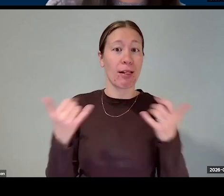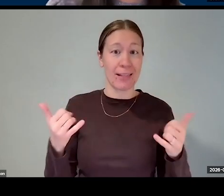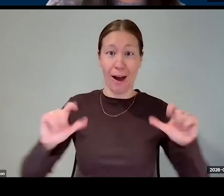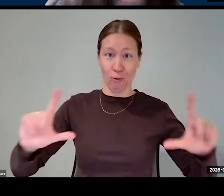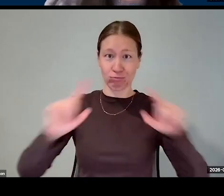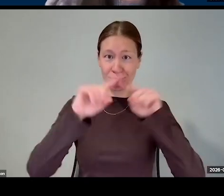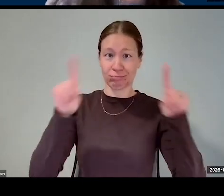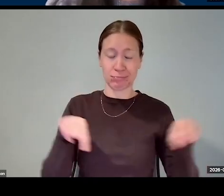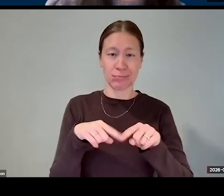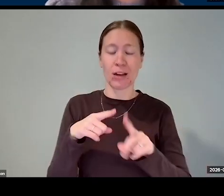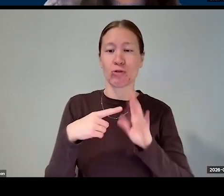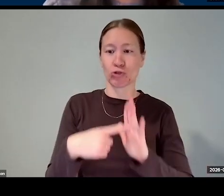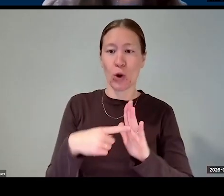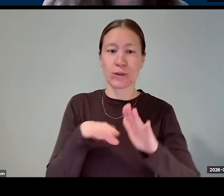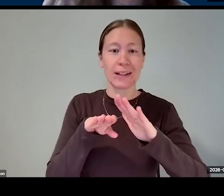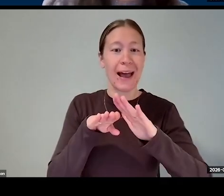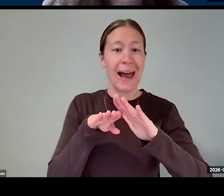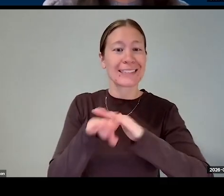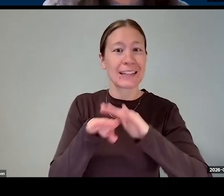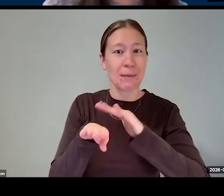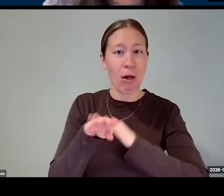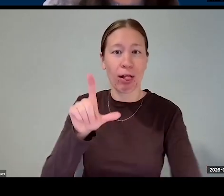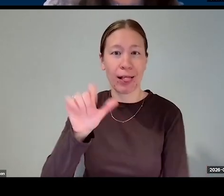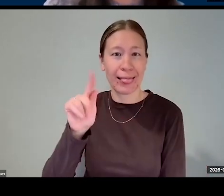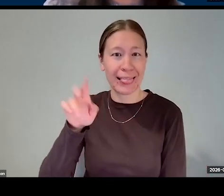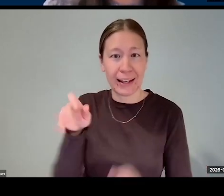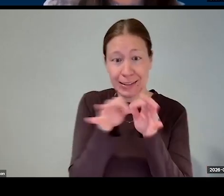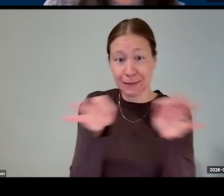with the text accessible links. If I click on it, it will take me